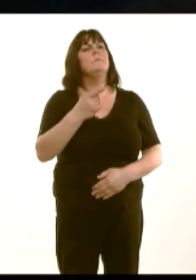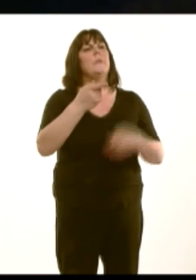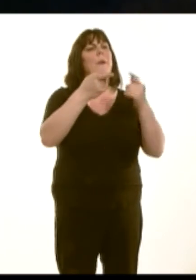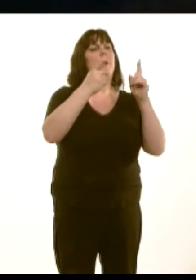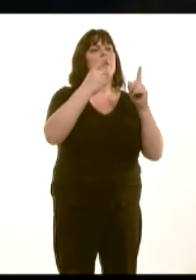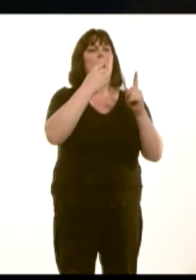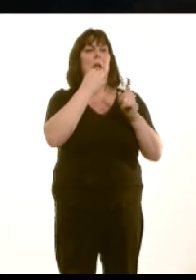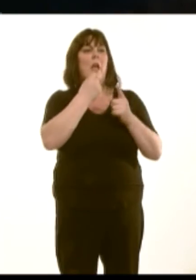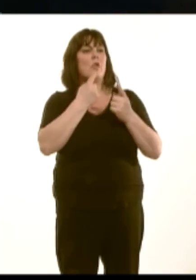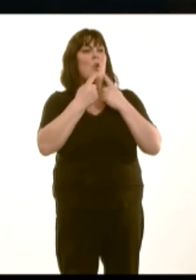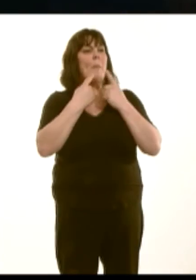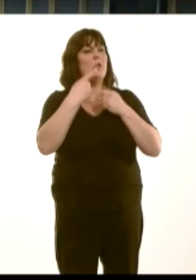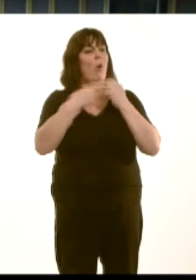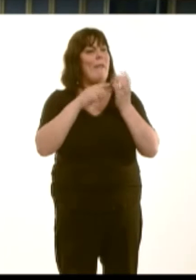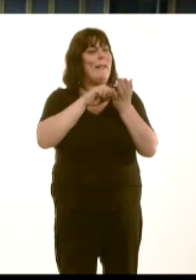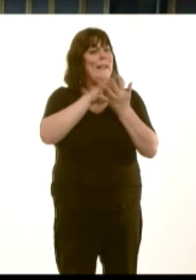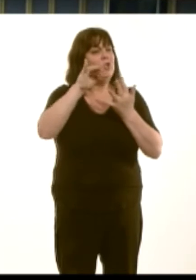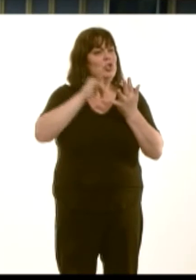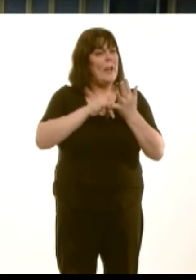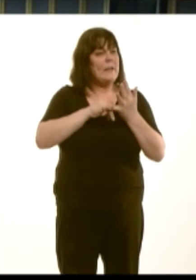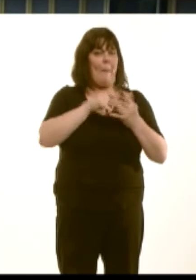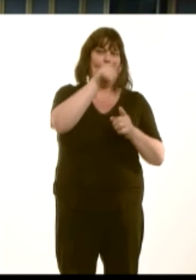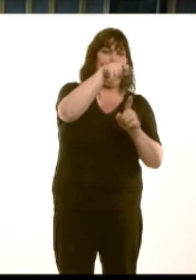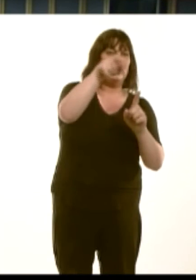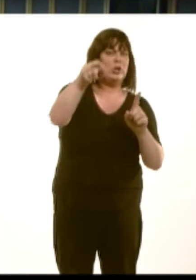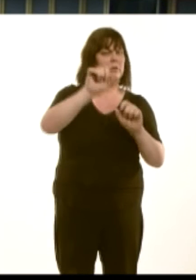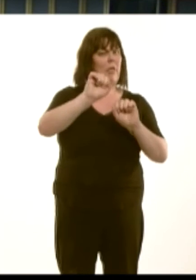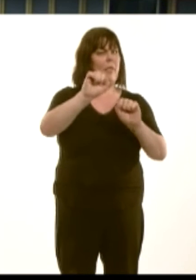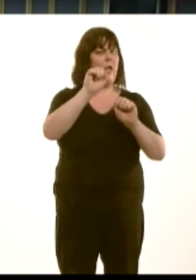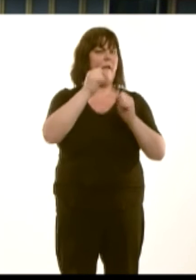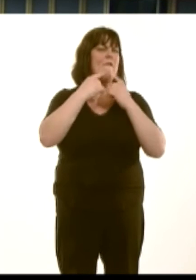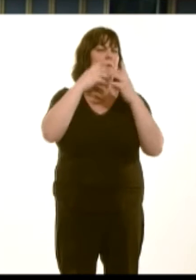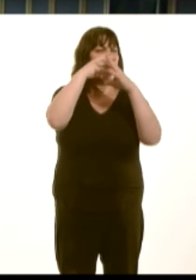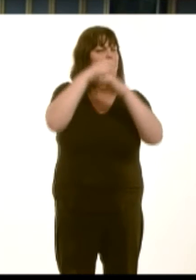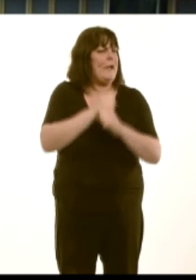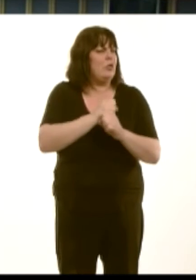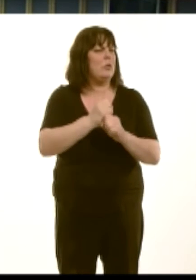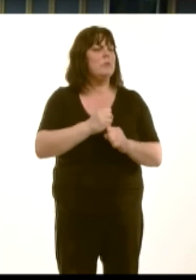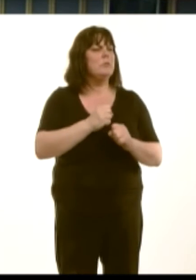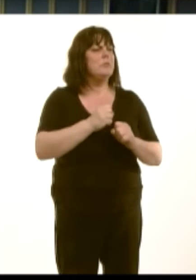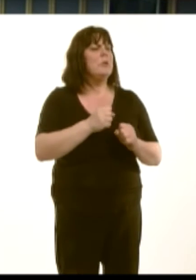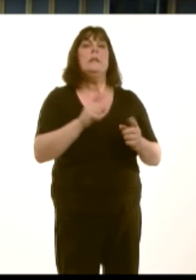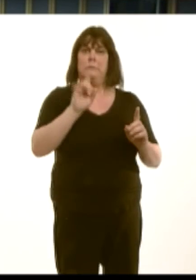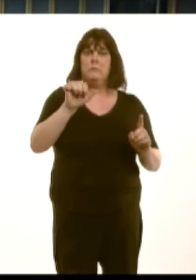OAQ(4)2135(FM) Carwyn Jones: Yes. The Data Protection Act 1998 classifies medical information as ësensitive personal informationí